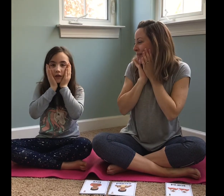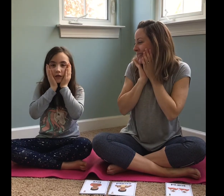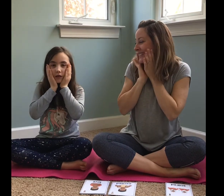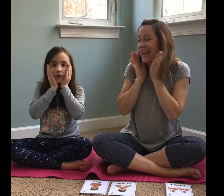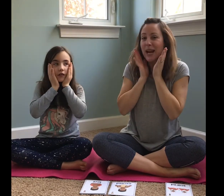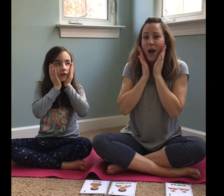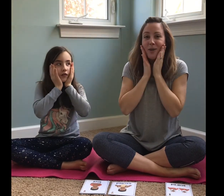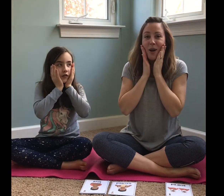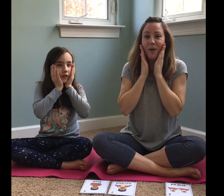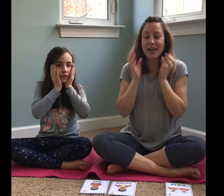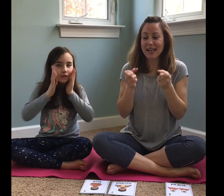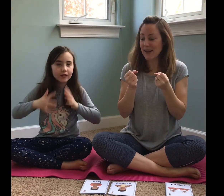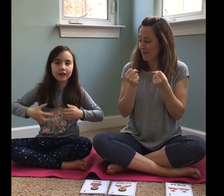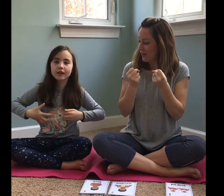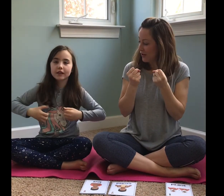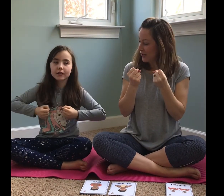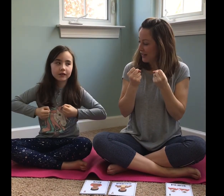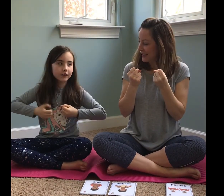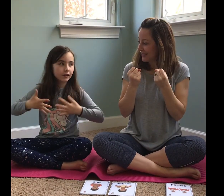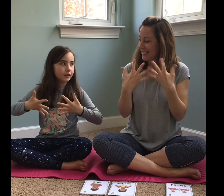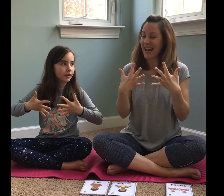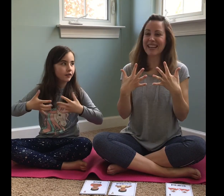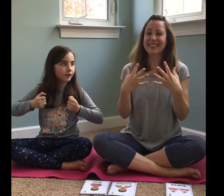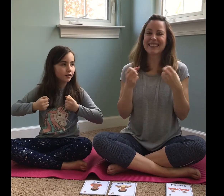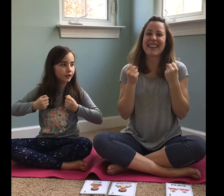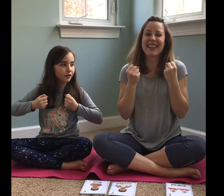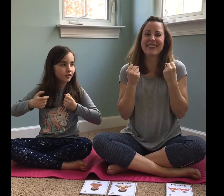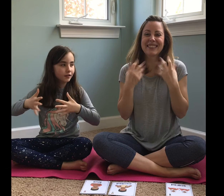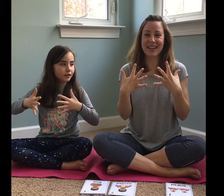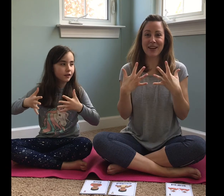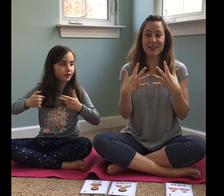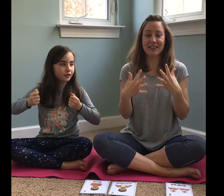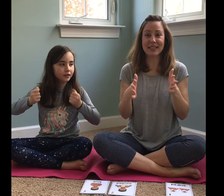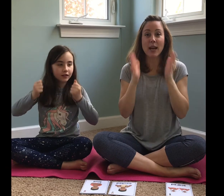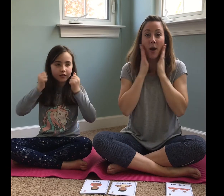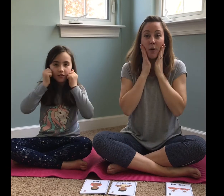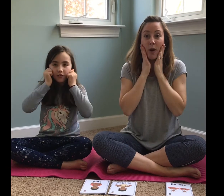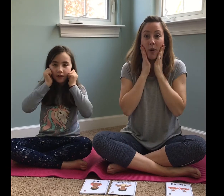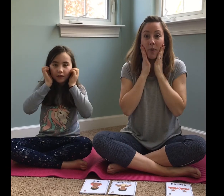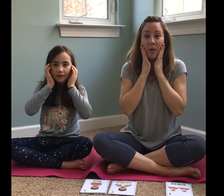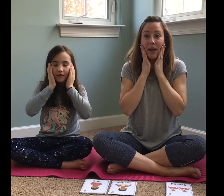if you're scared scared scared say oh no